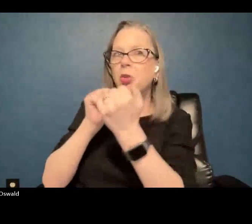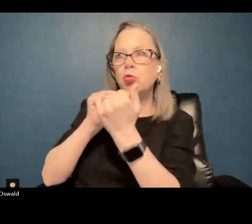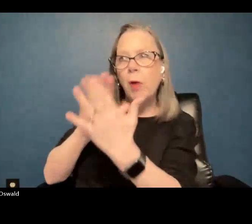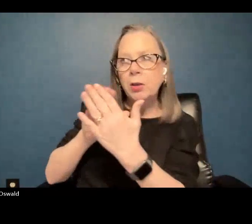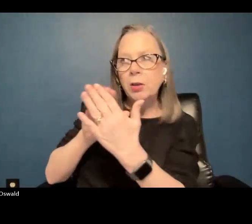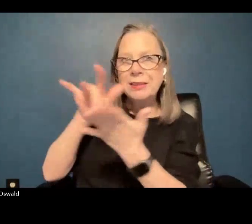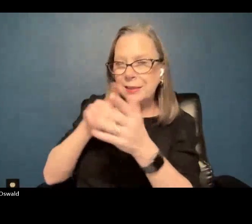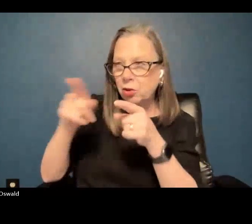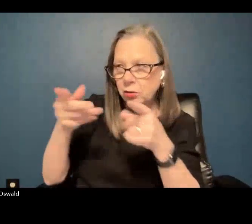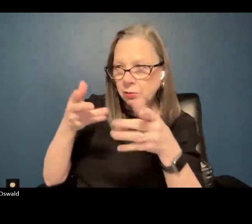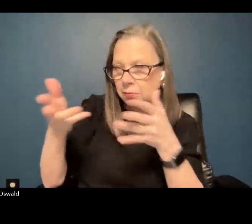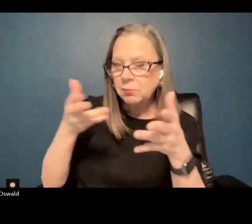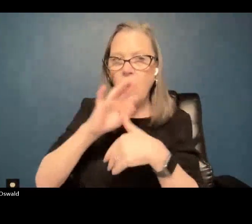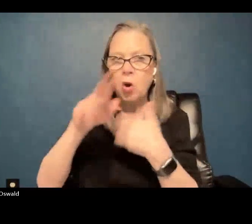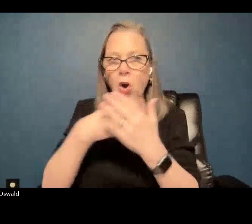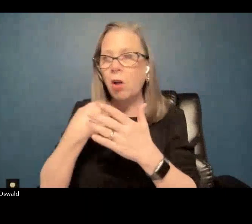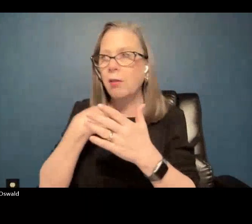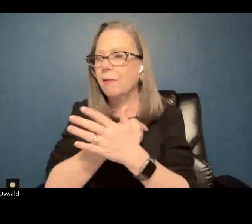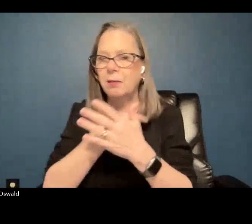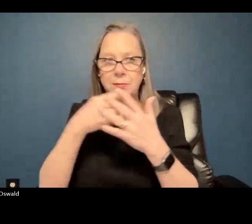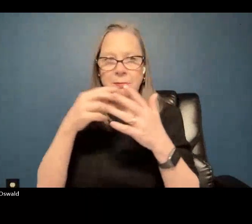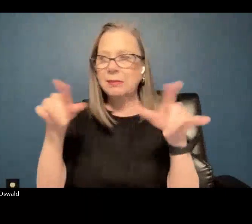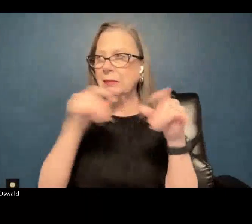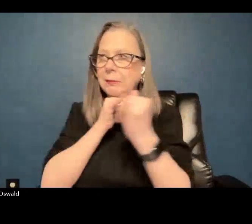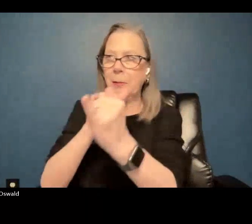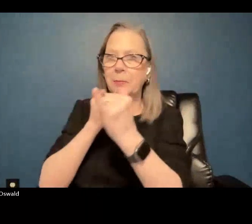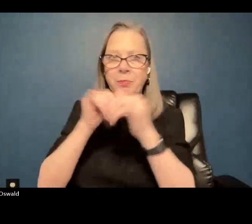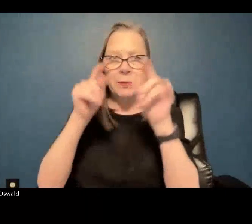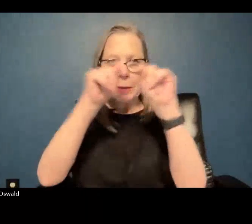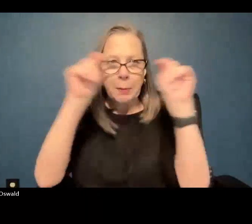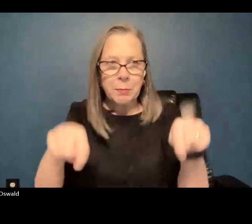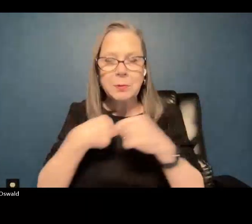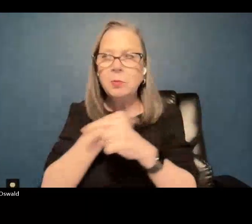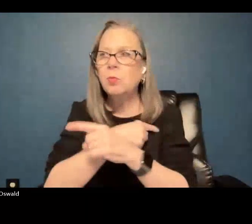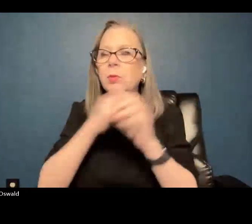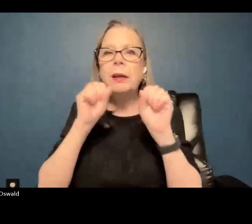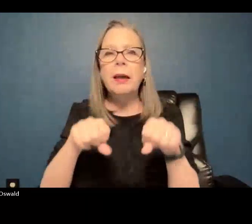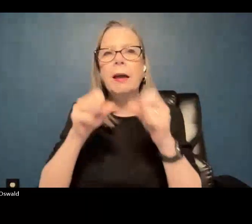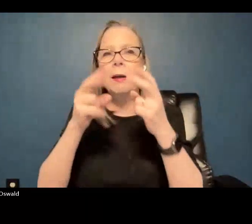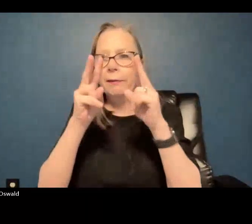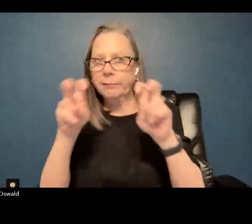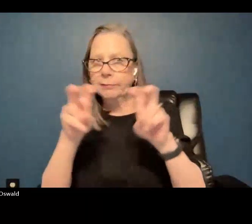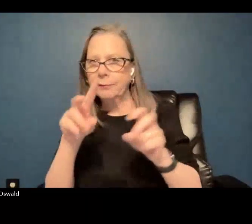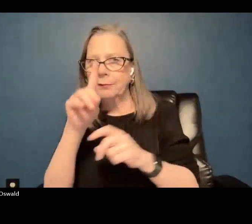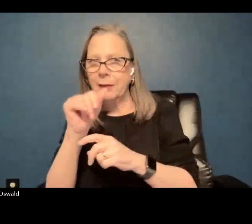collect data based on our direct care workforce amongst each of our different programs that we operate.